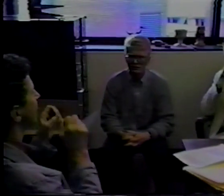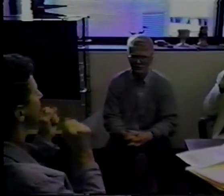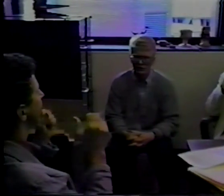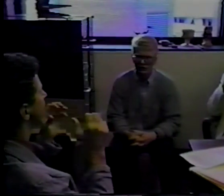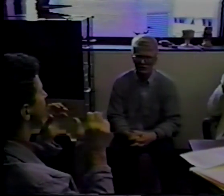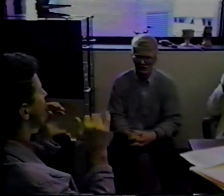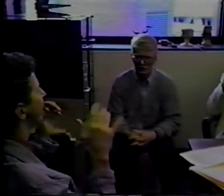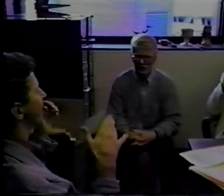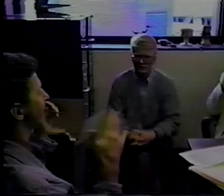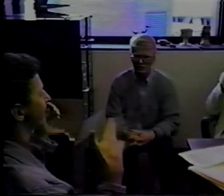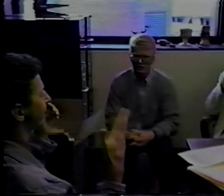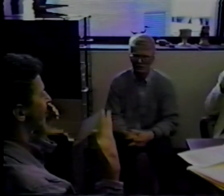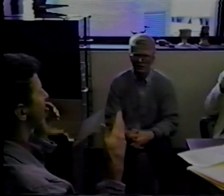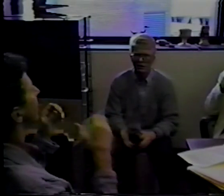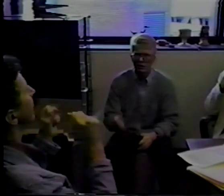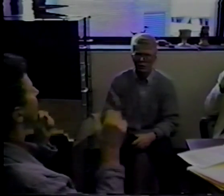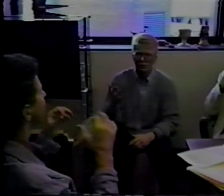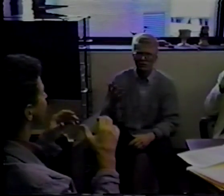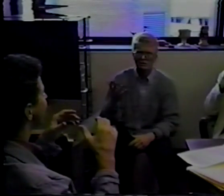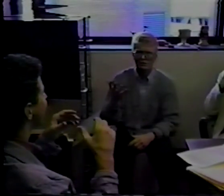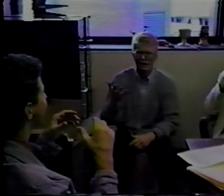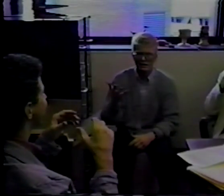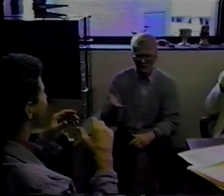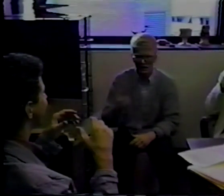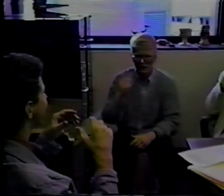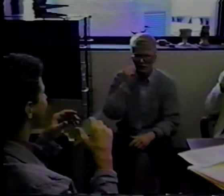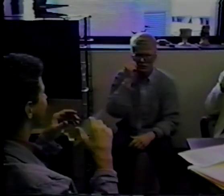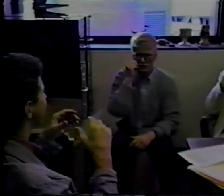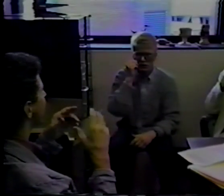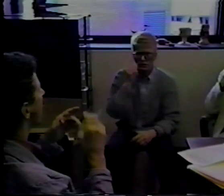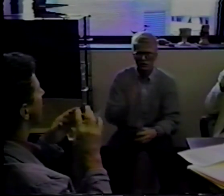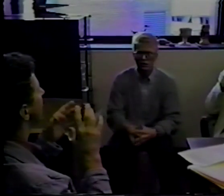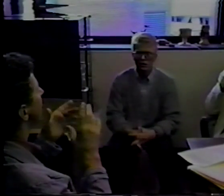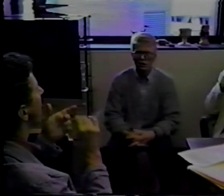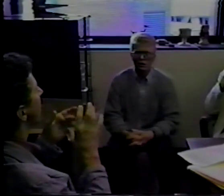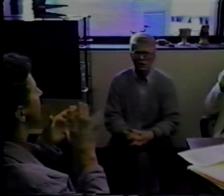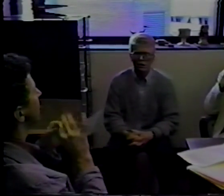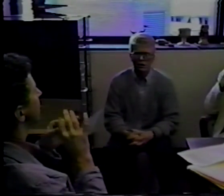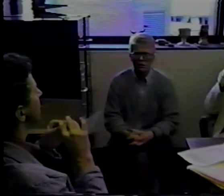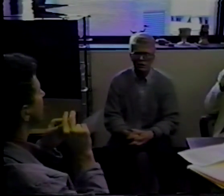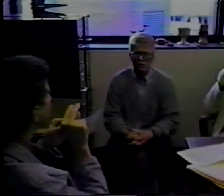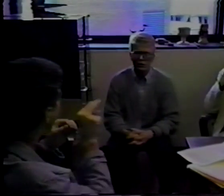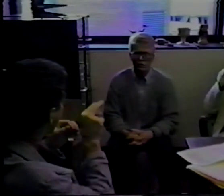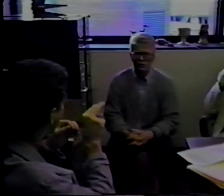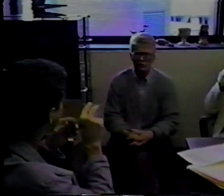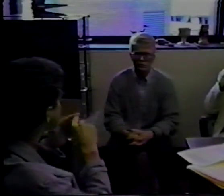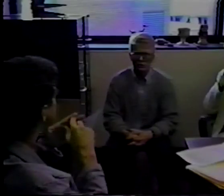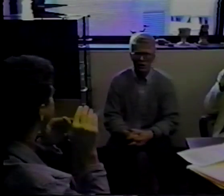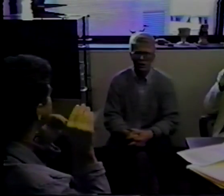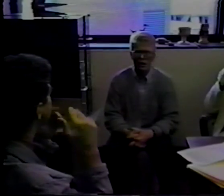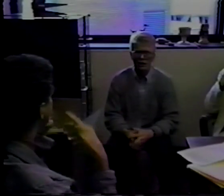but there are very different ways. Where a person may hesitate or stall. Eye